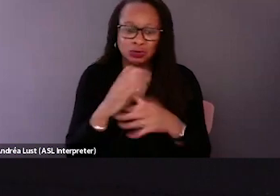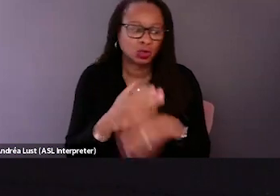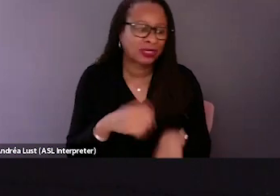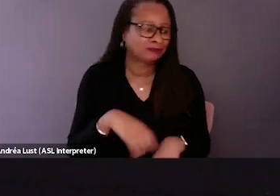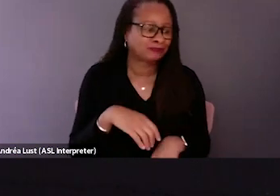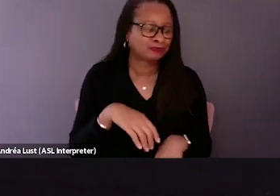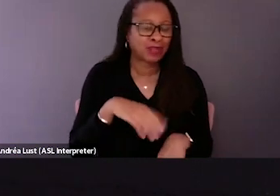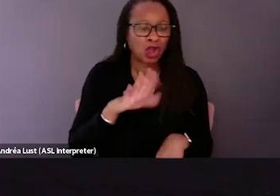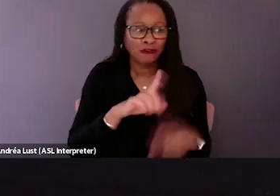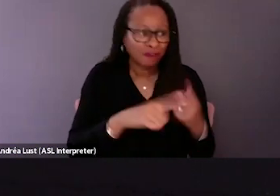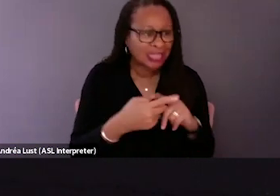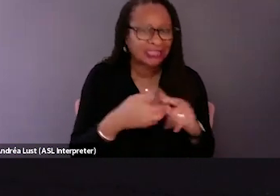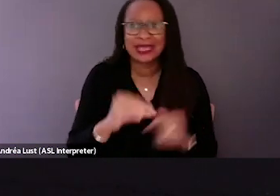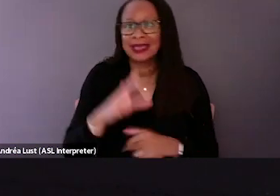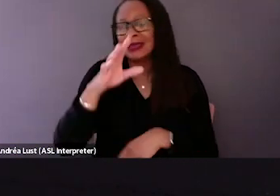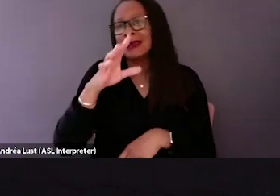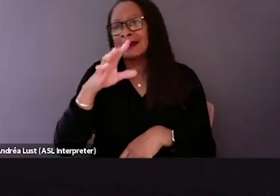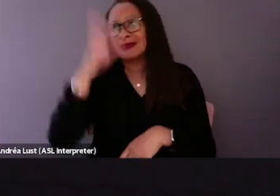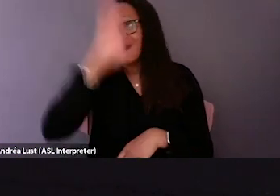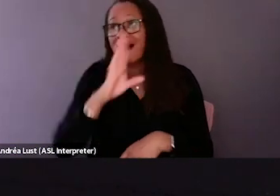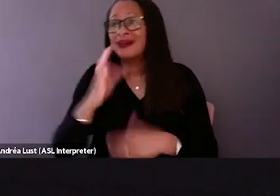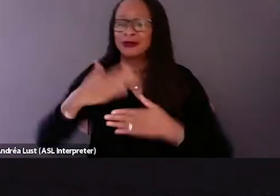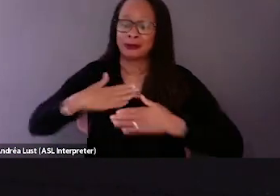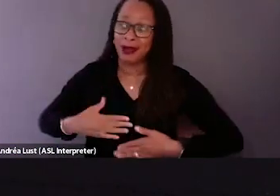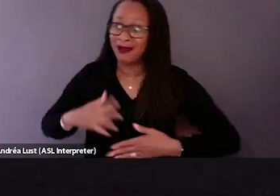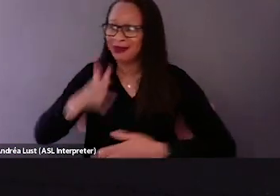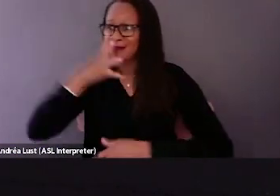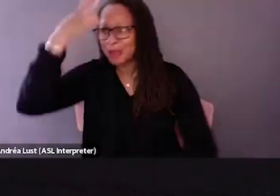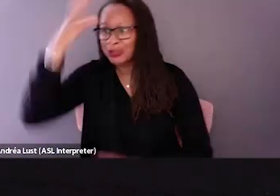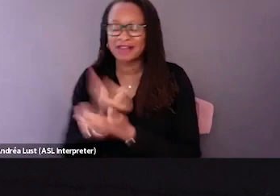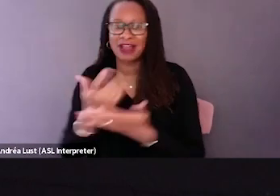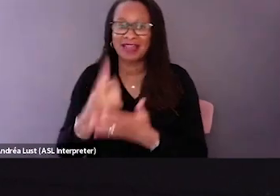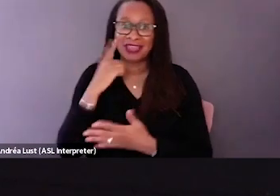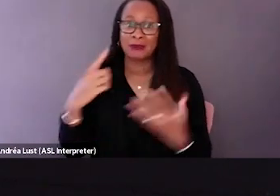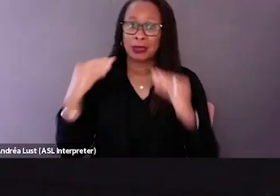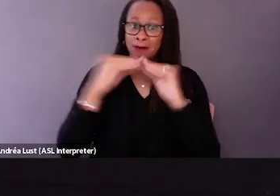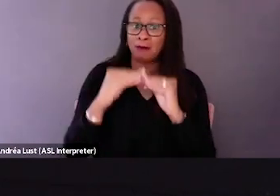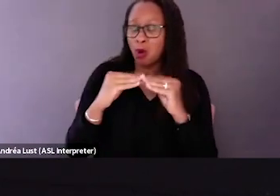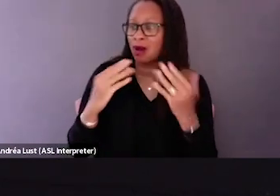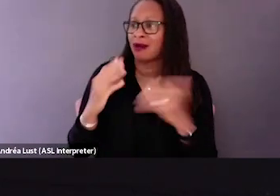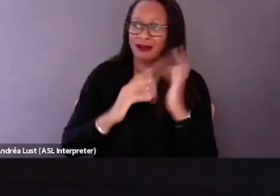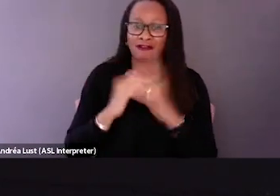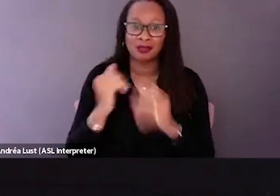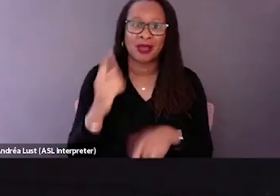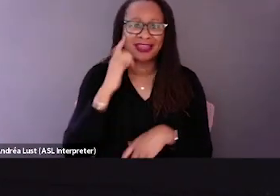I think I would've been, you know, much more comfortable with who I was had I read that book. I think that book was such a gift to generations of readers.